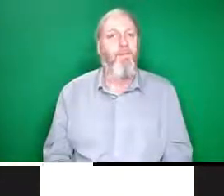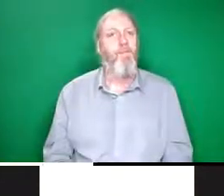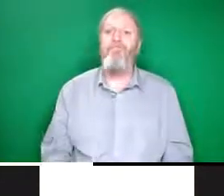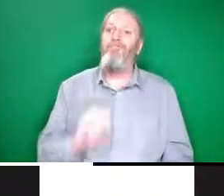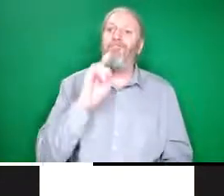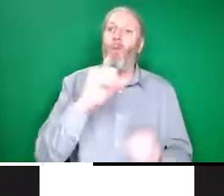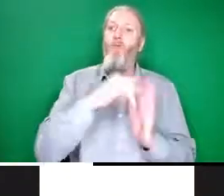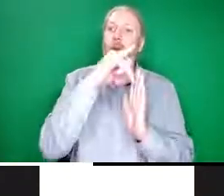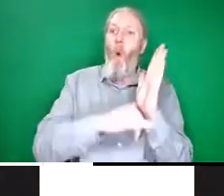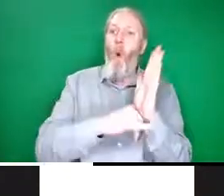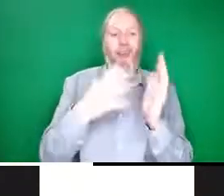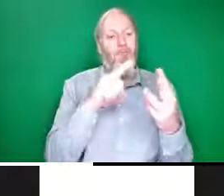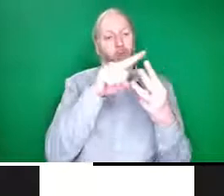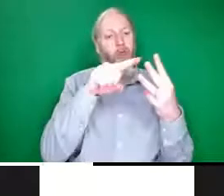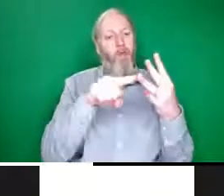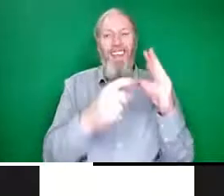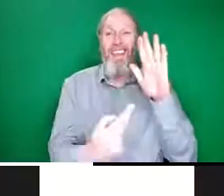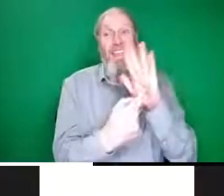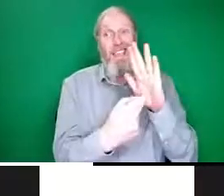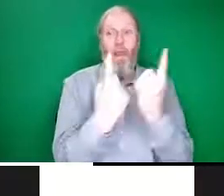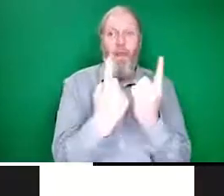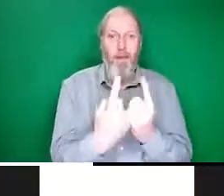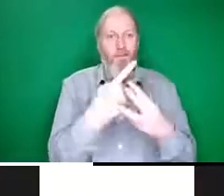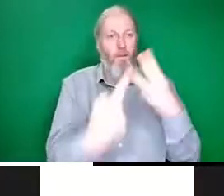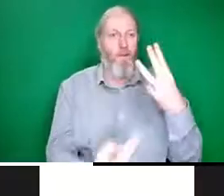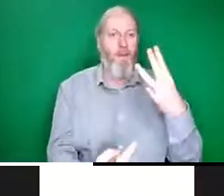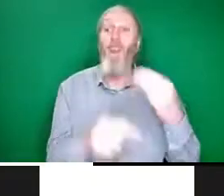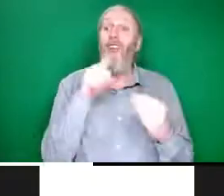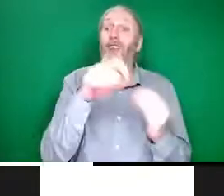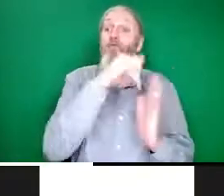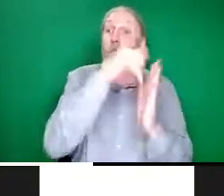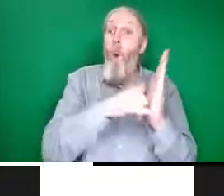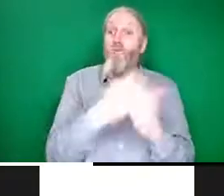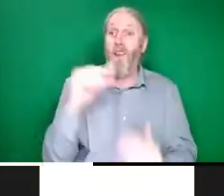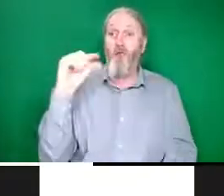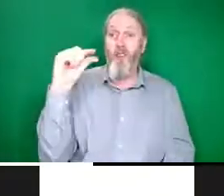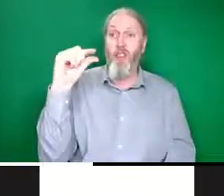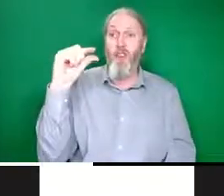And thanks everyone for being here. It is a pleasure to talk you through at a relatively rapid pace the core